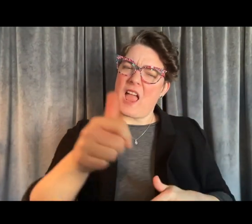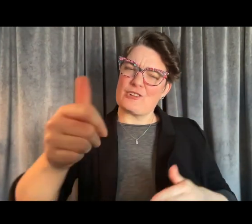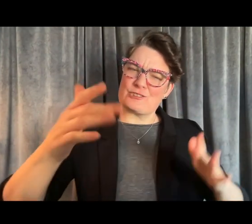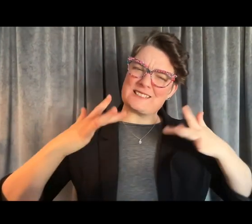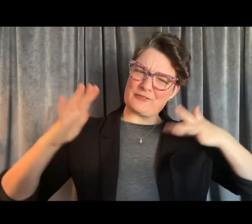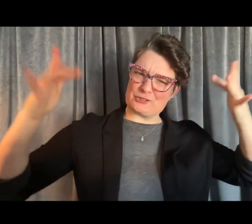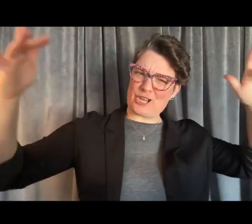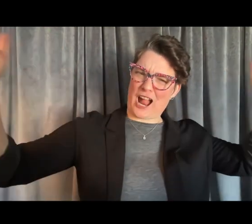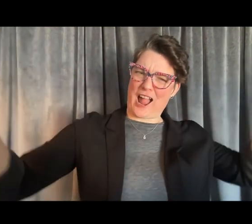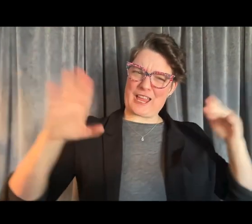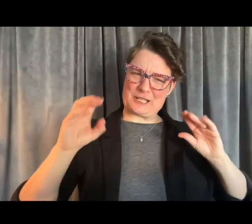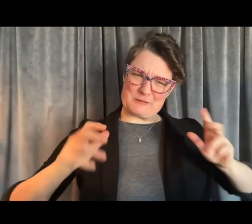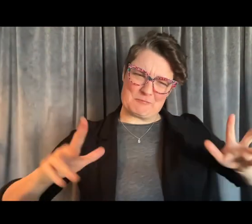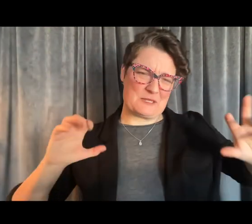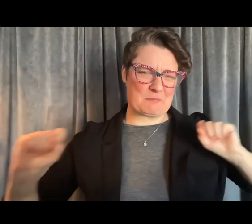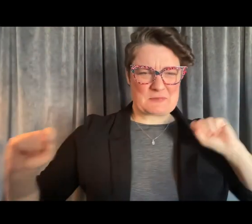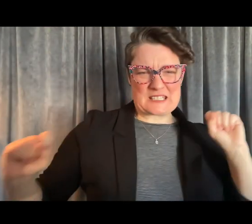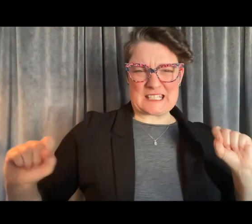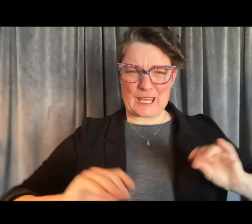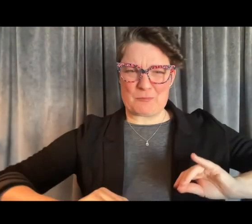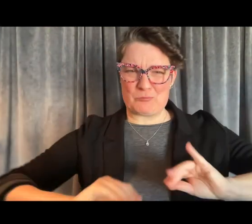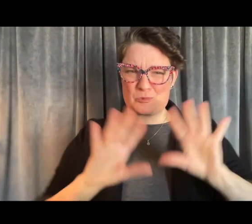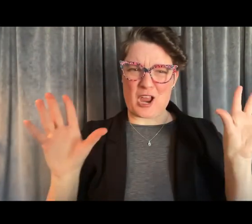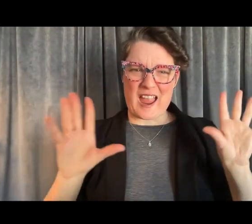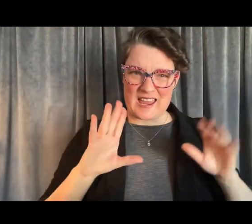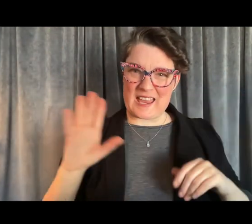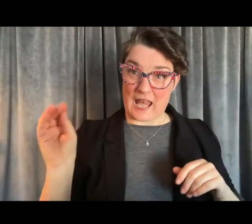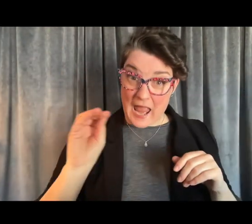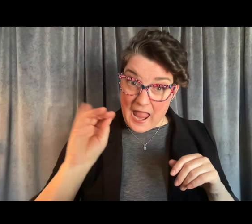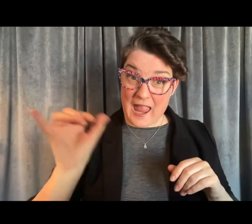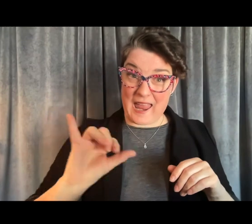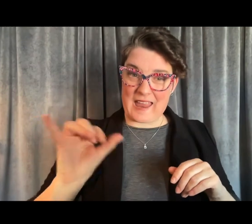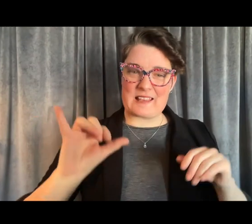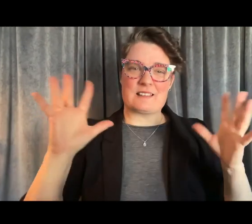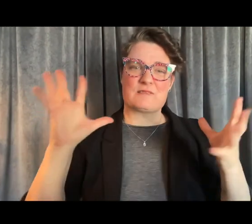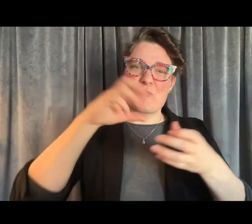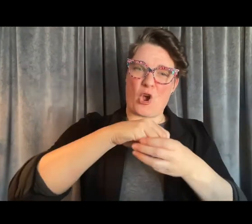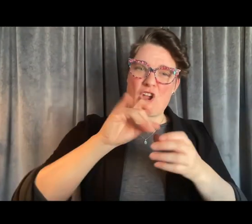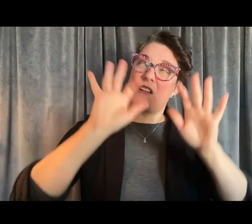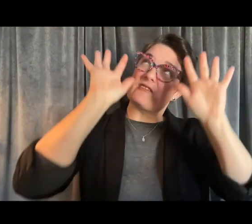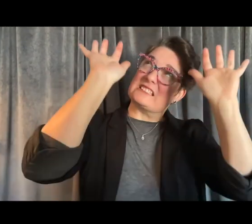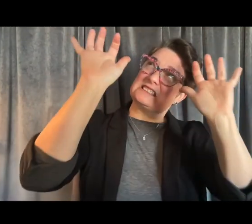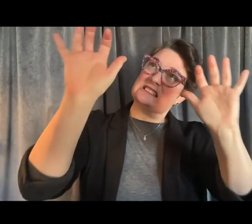shine and being big and bright in being held in a constellation of other stars.